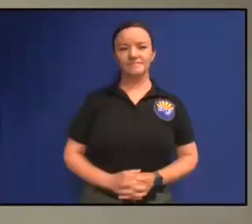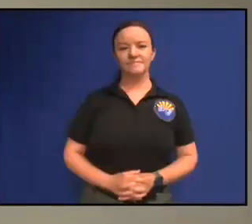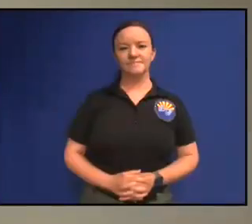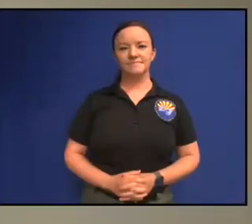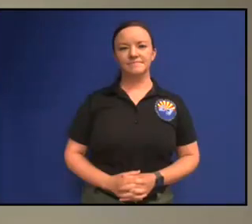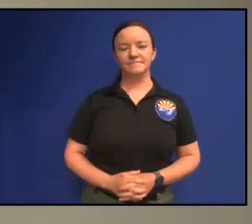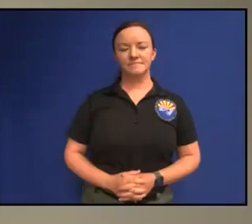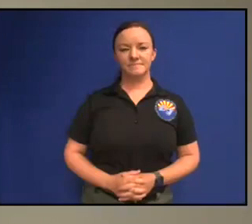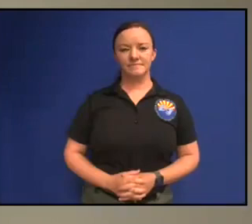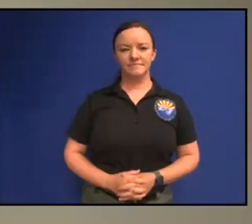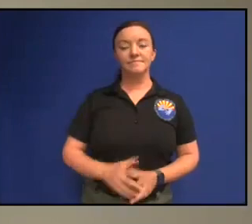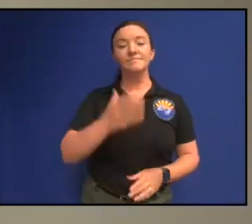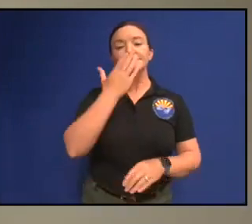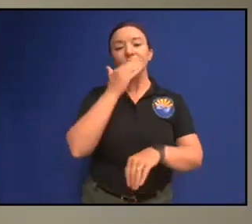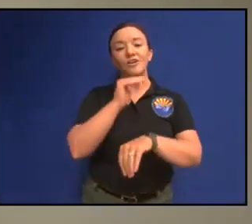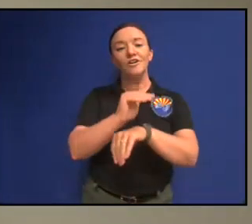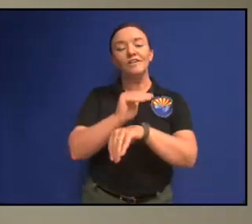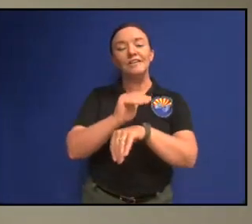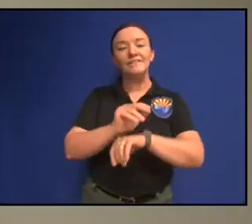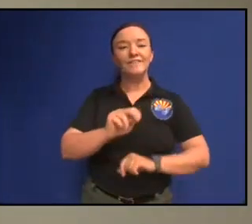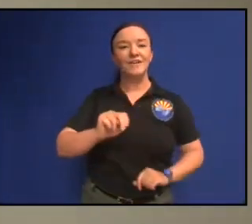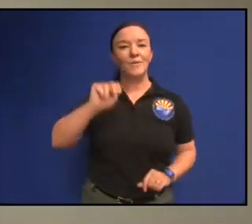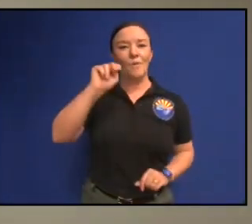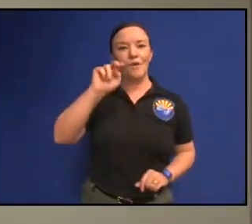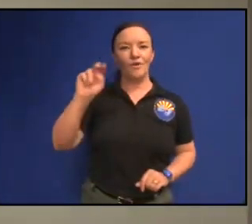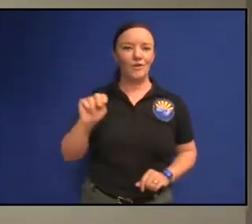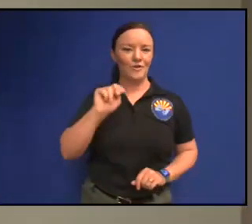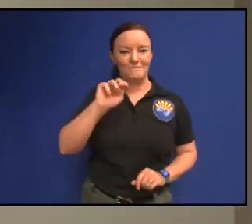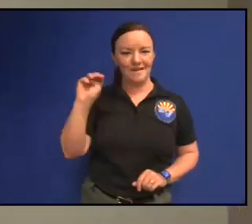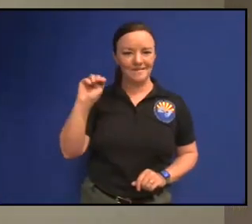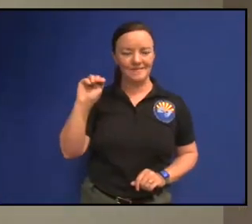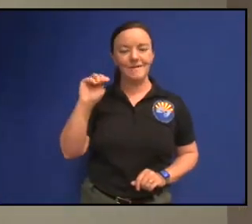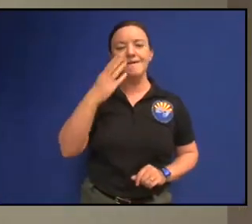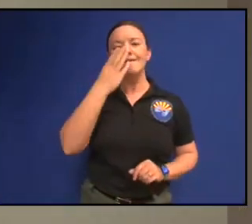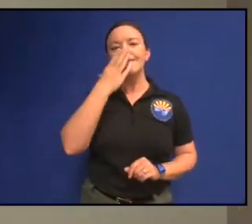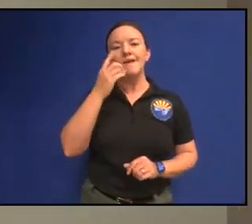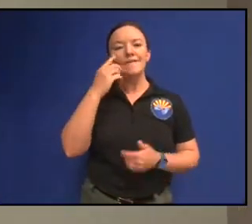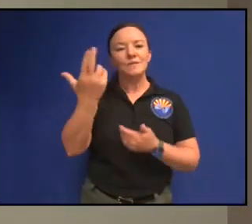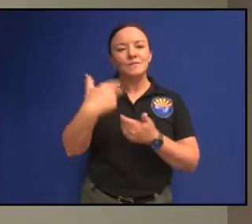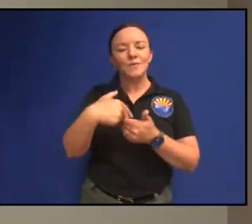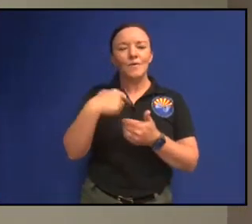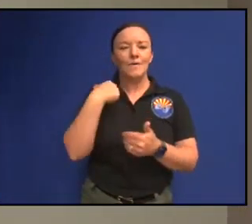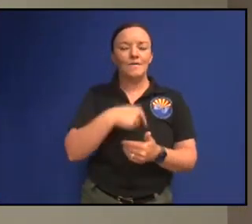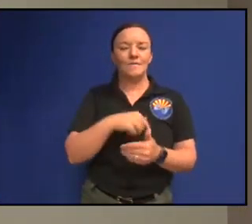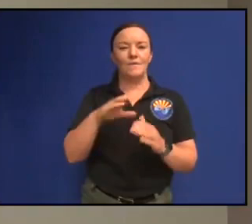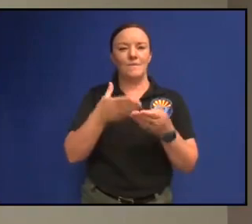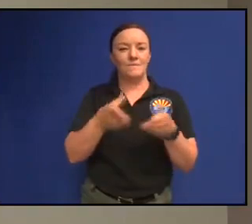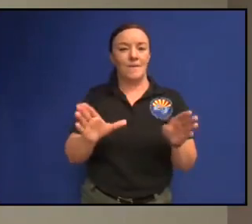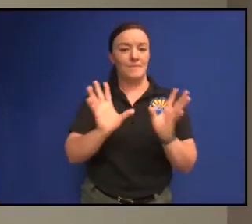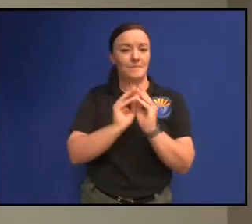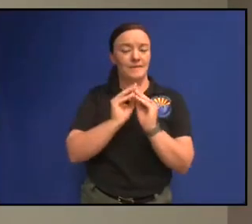GOOD EVENING, NORTHERN NEW MEXICO. THANKS FOR JOINING US FOR THE HERMITS PEAK CALF CANYON